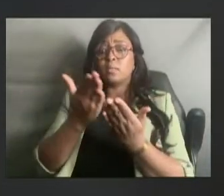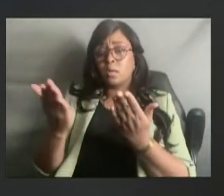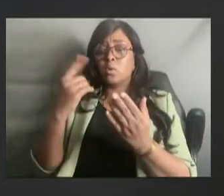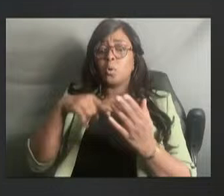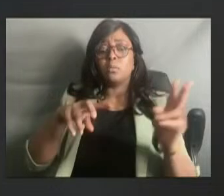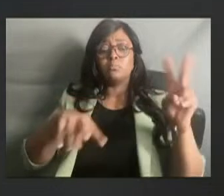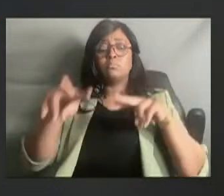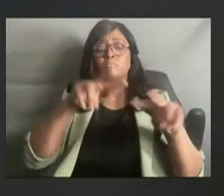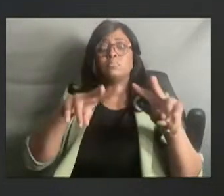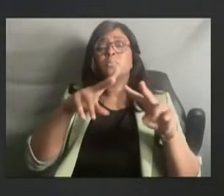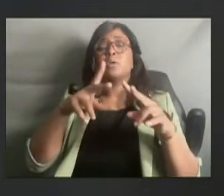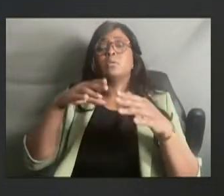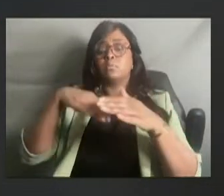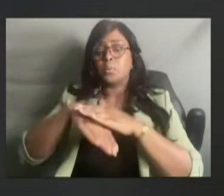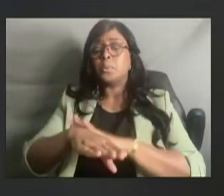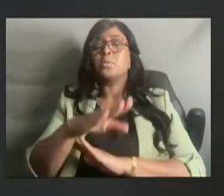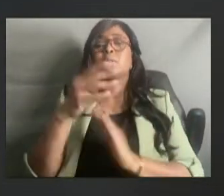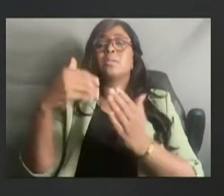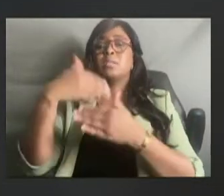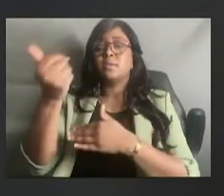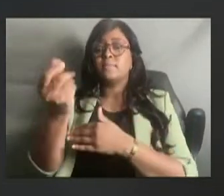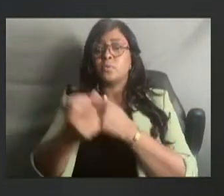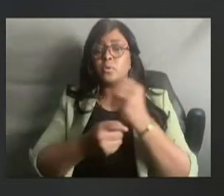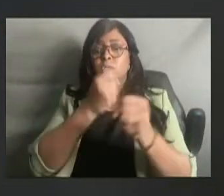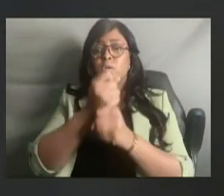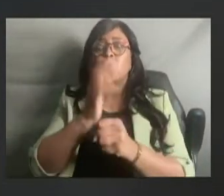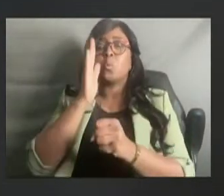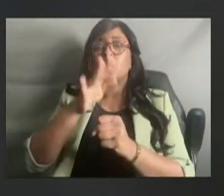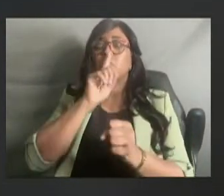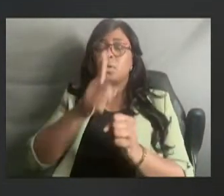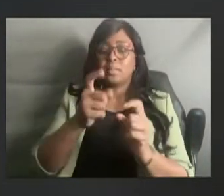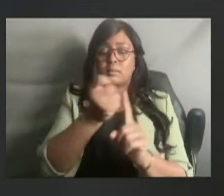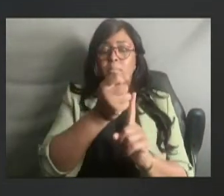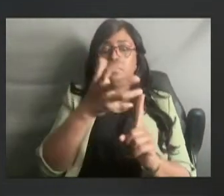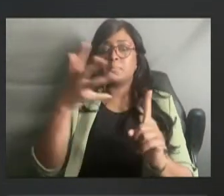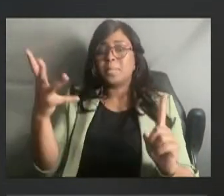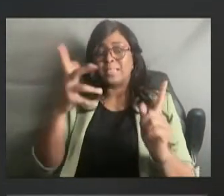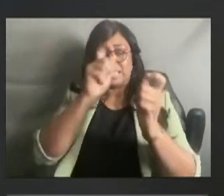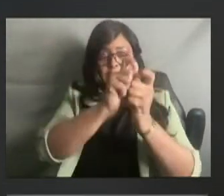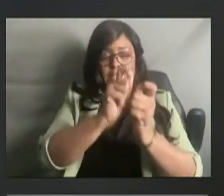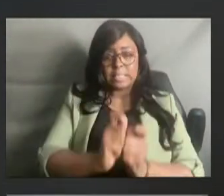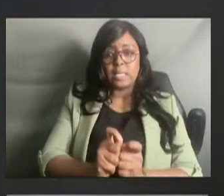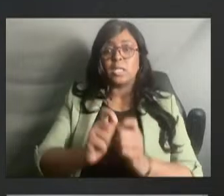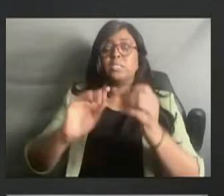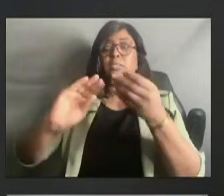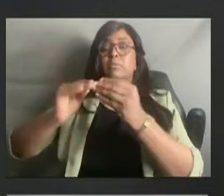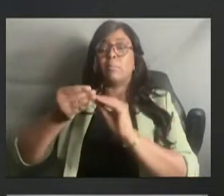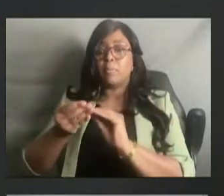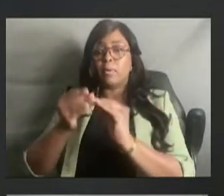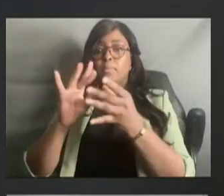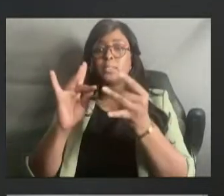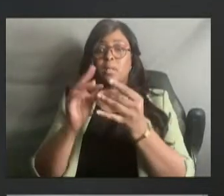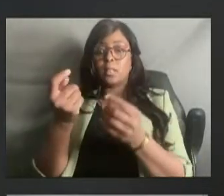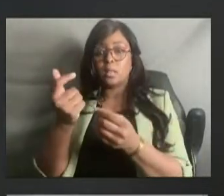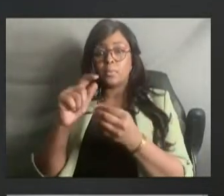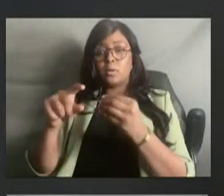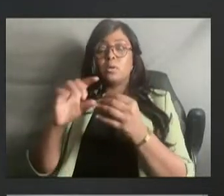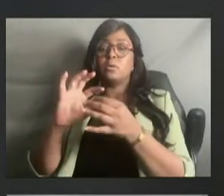some things that we are looking at going into the next several years. We'll go nitty gritty